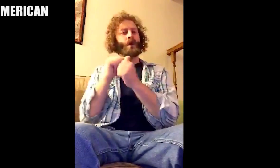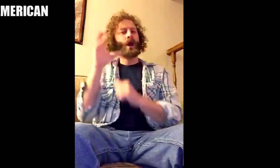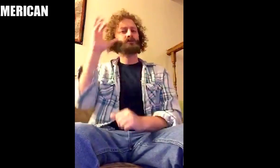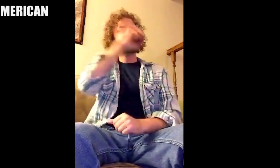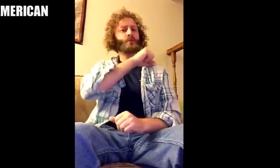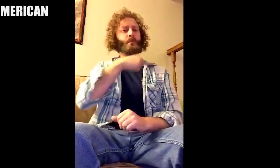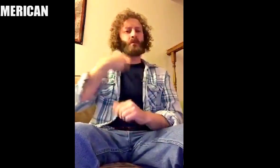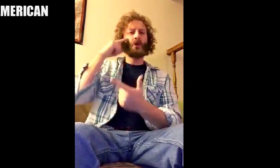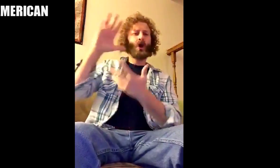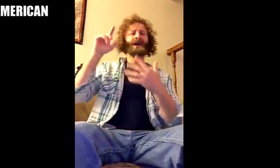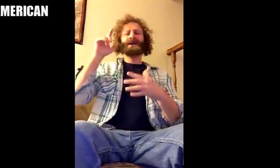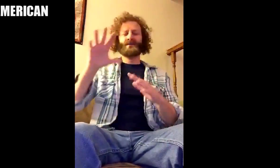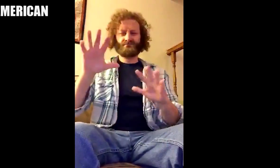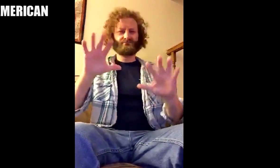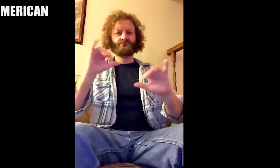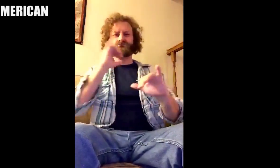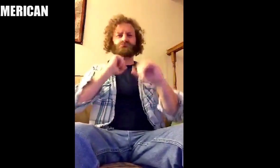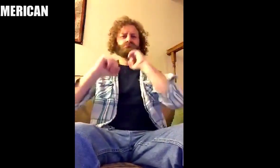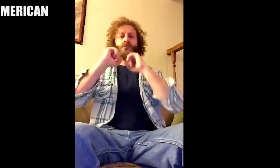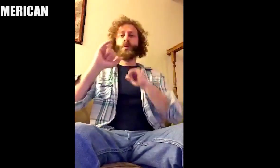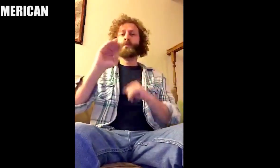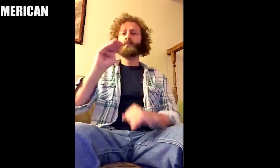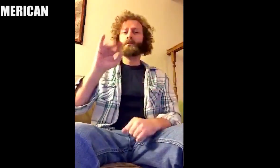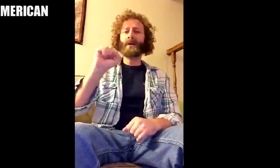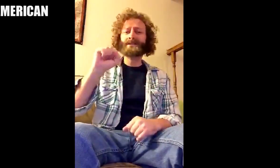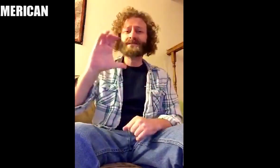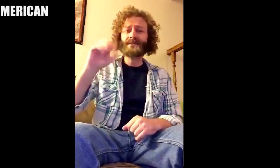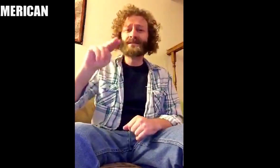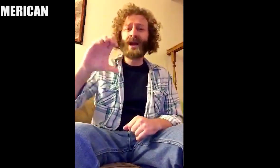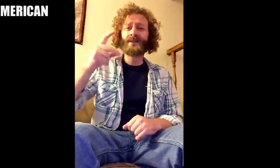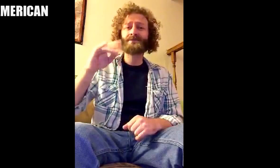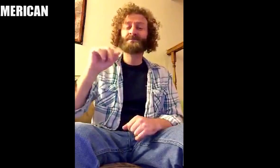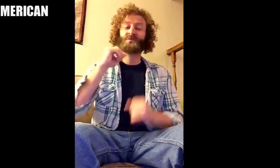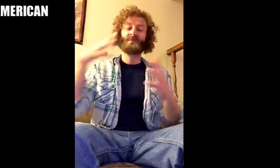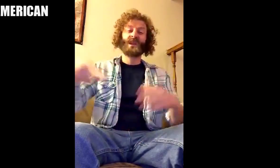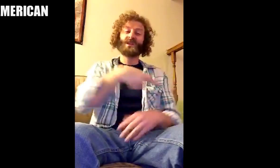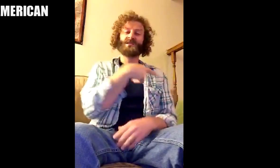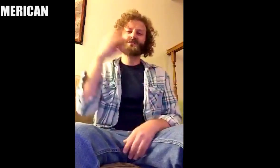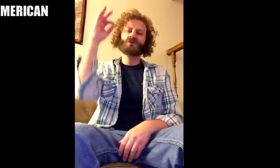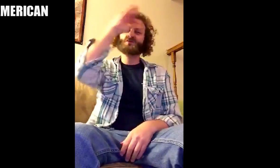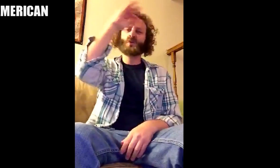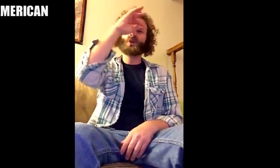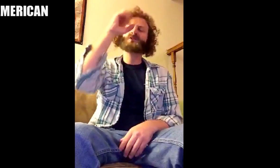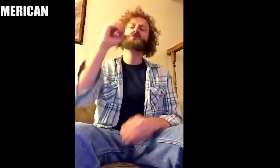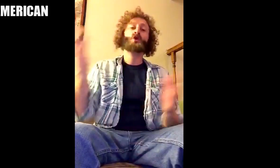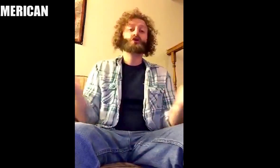A lot of travelers often go with assumptions and misconceptions